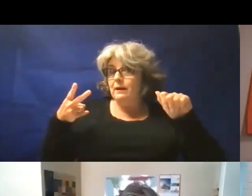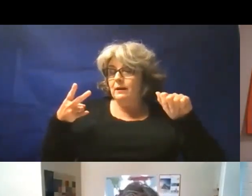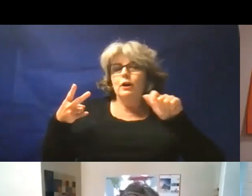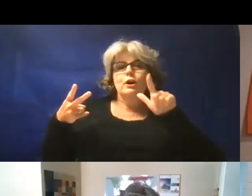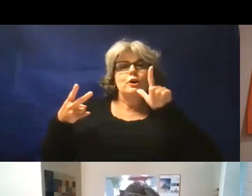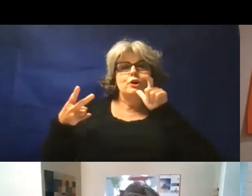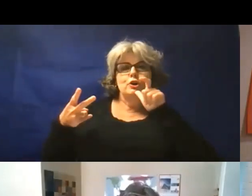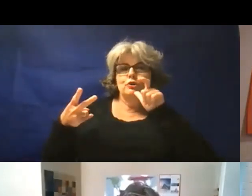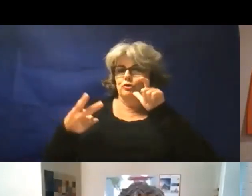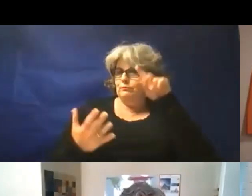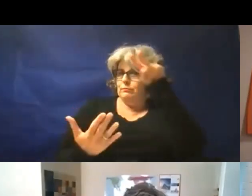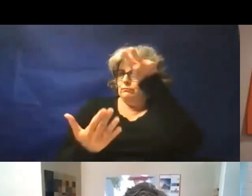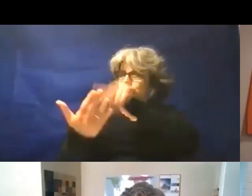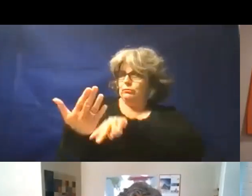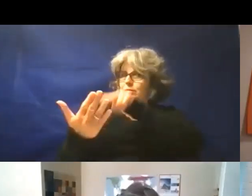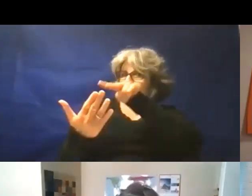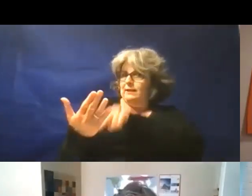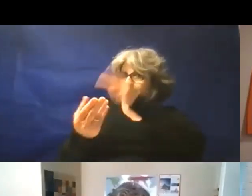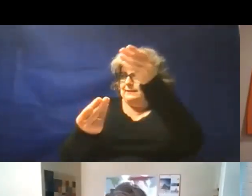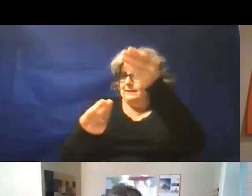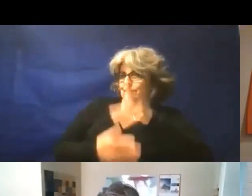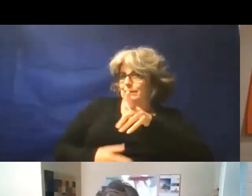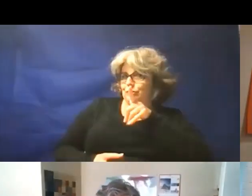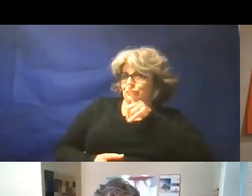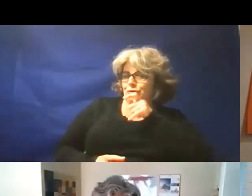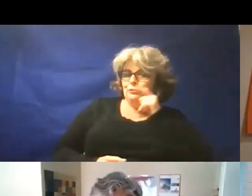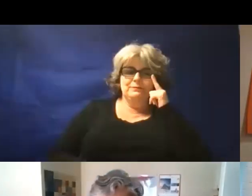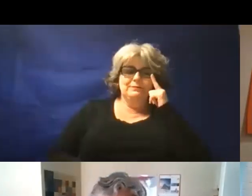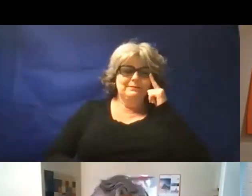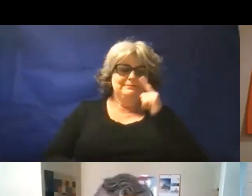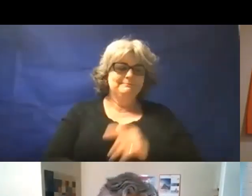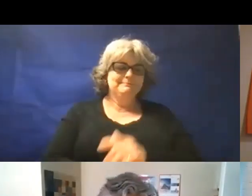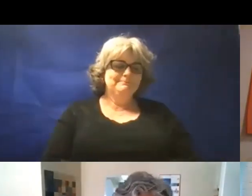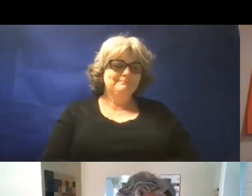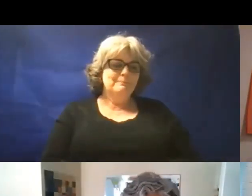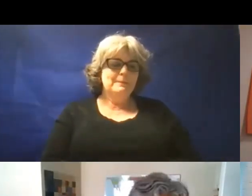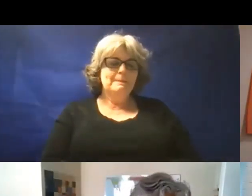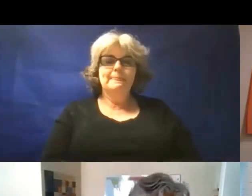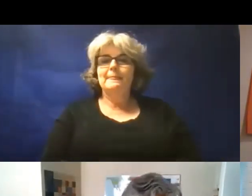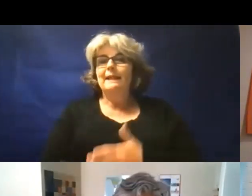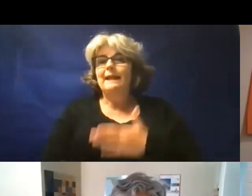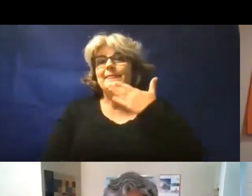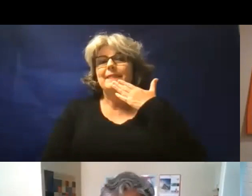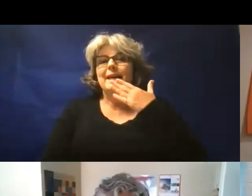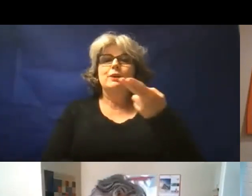looking for in a good time frame thank you thanks Caroline I'll just make it really brief but would